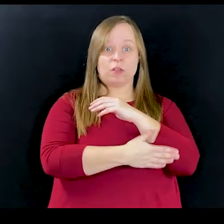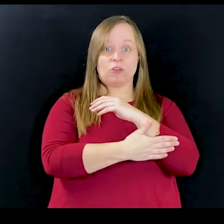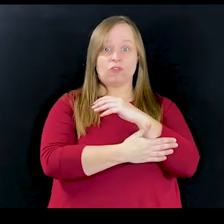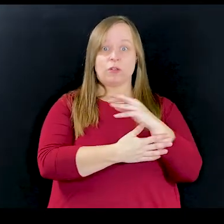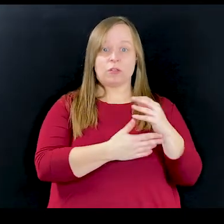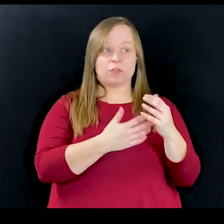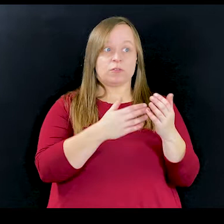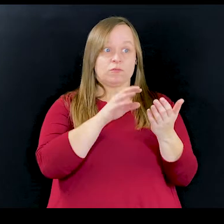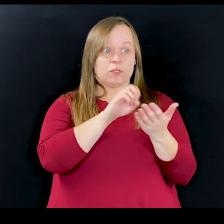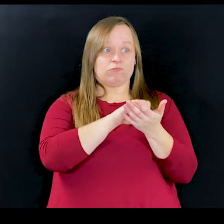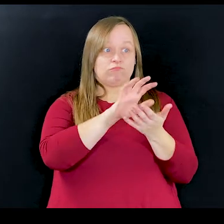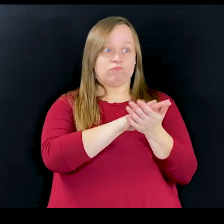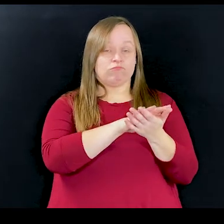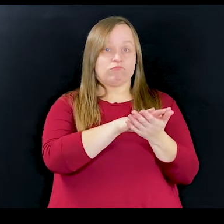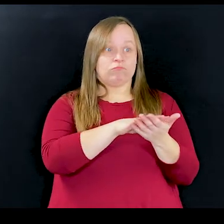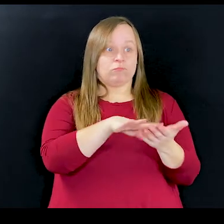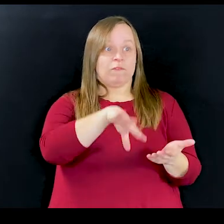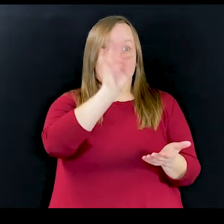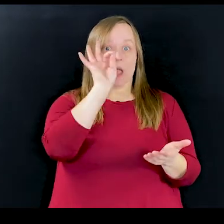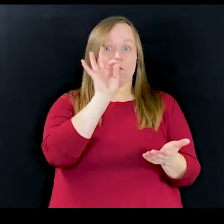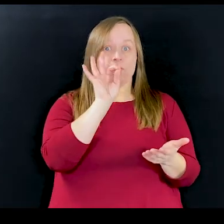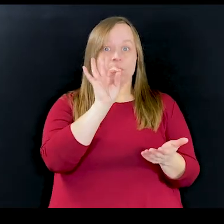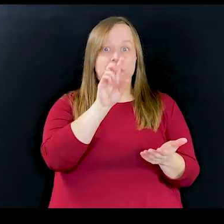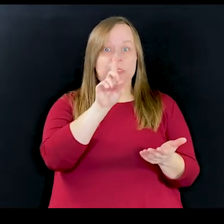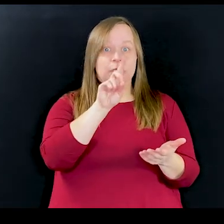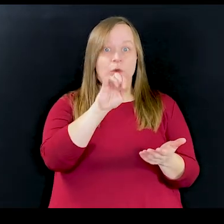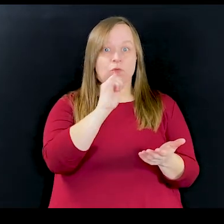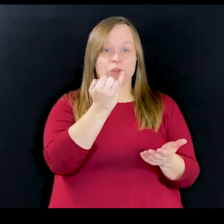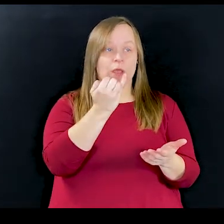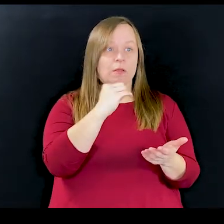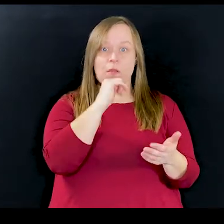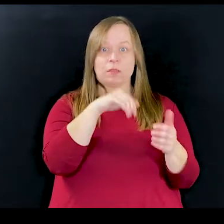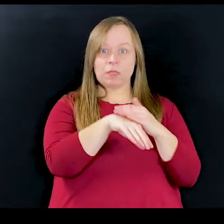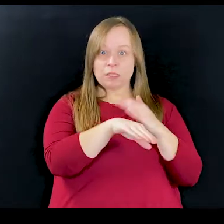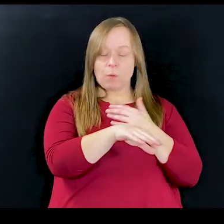were recorded to the DOJ as being inaccessible.